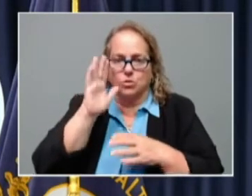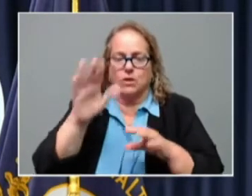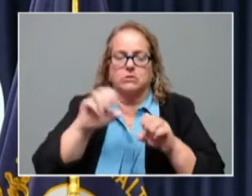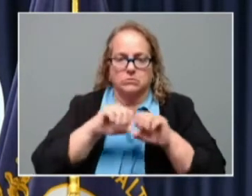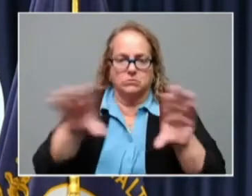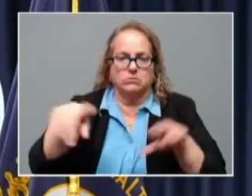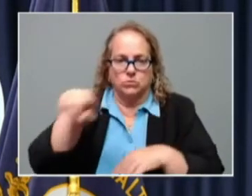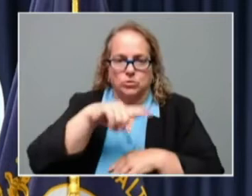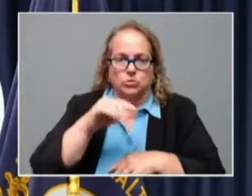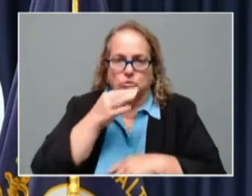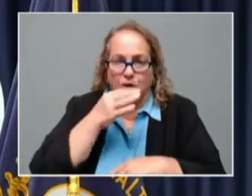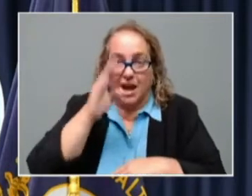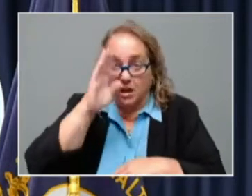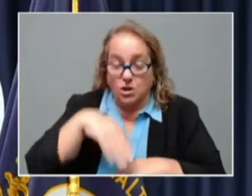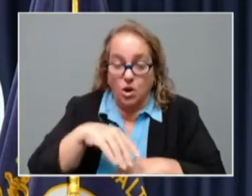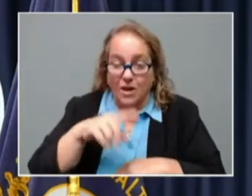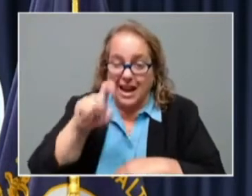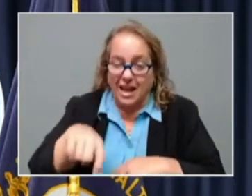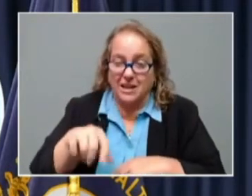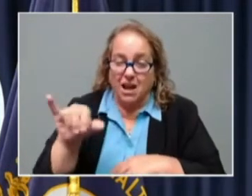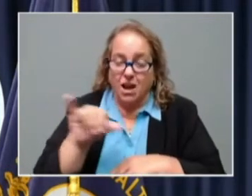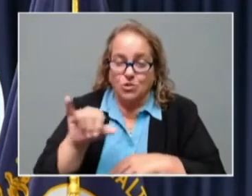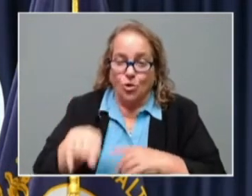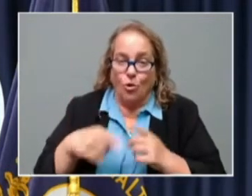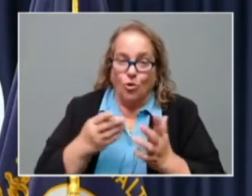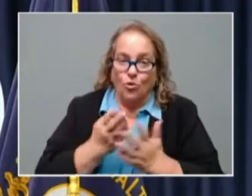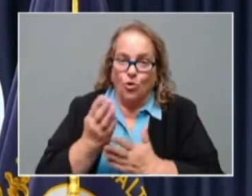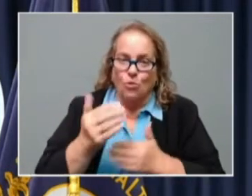also had to go through a process for some of the major providers. You're